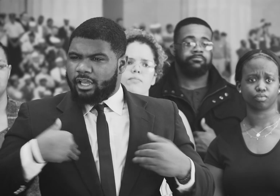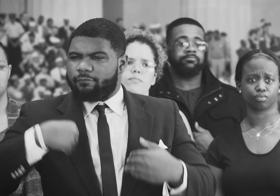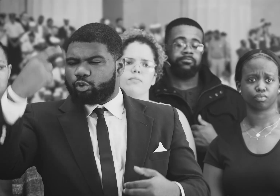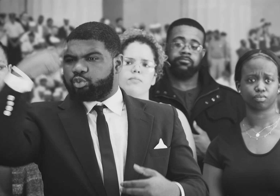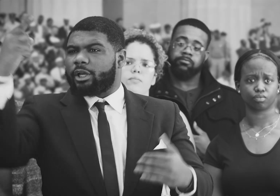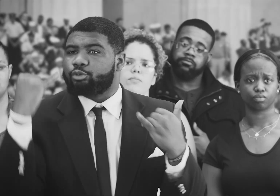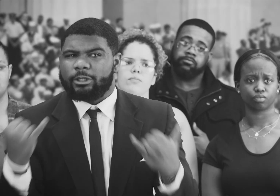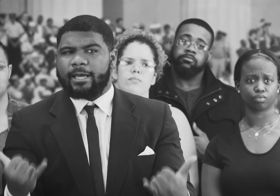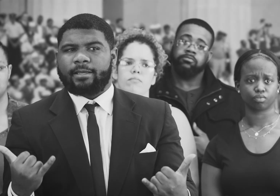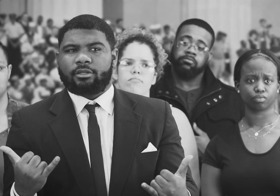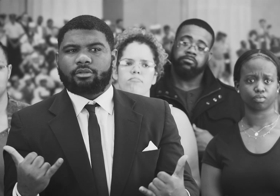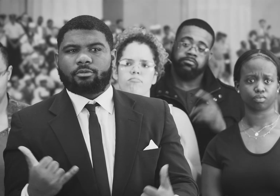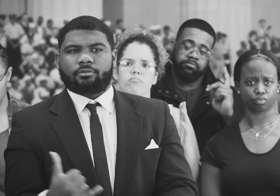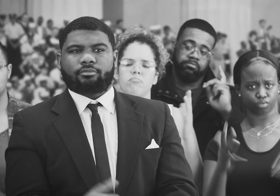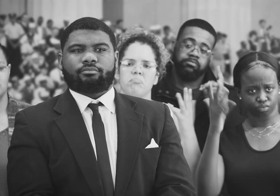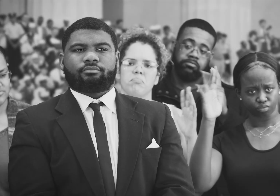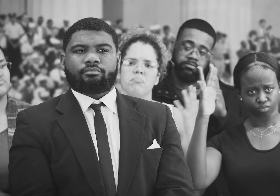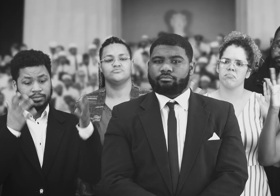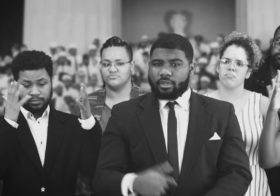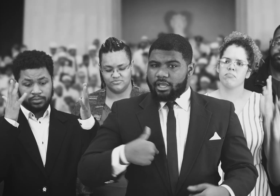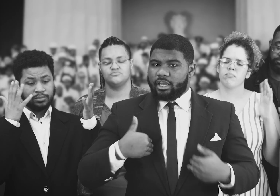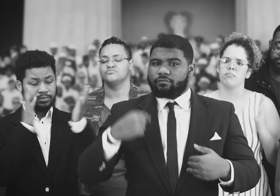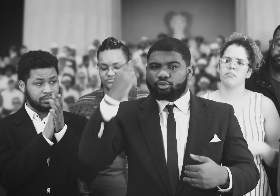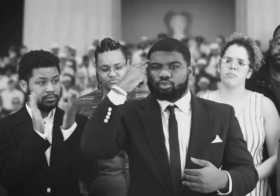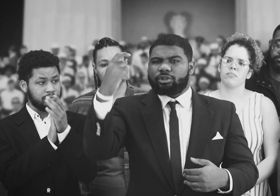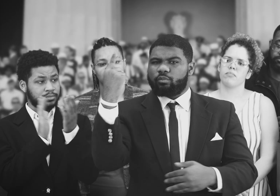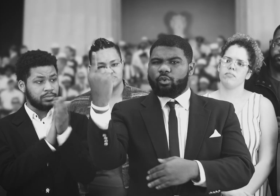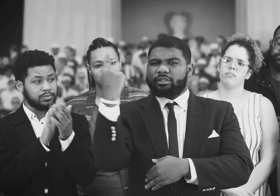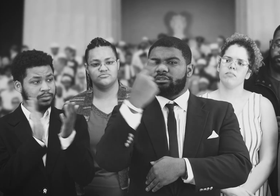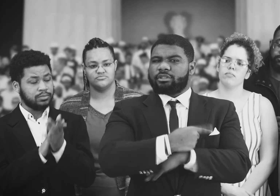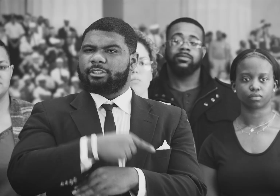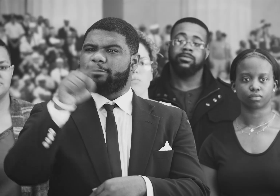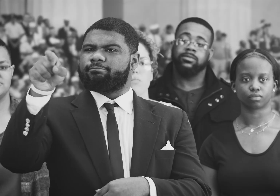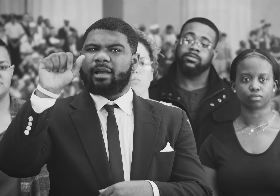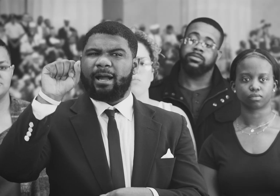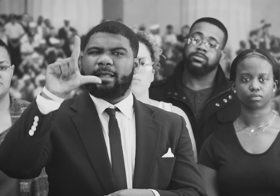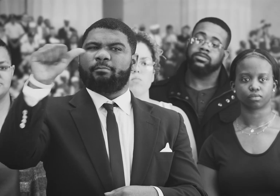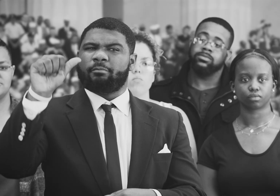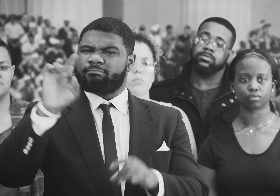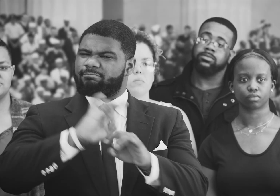I have a dream today. I have a dream that one day down in Alabama,